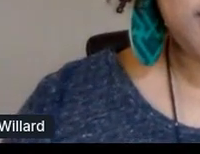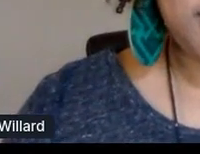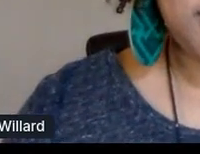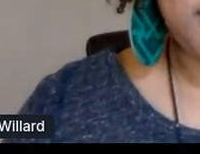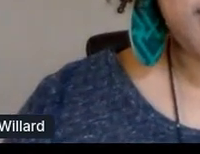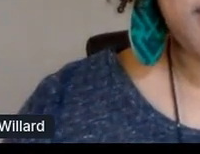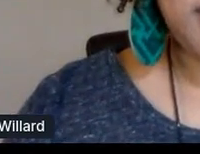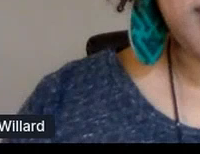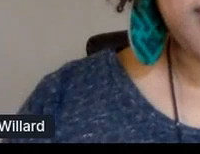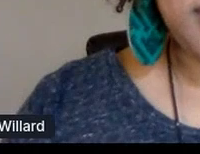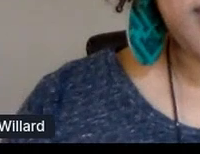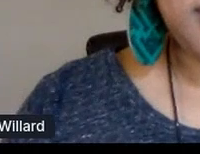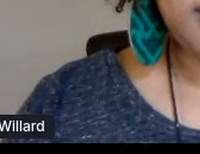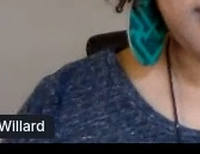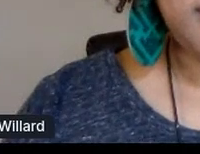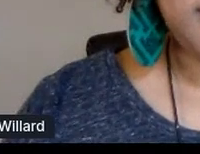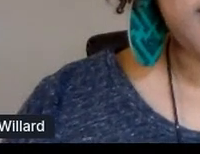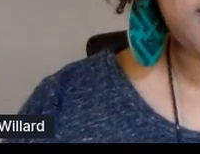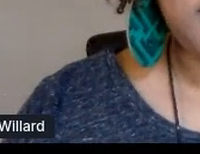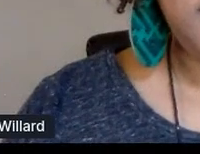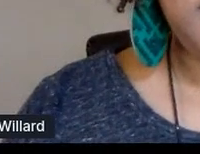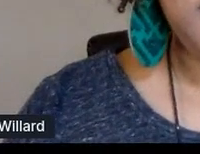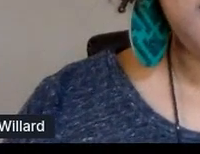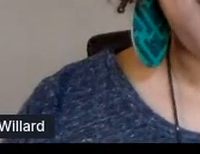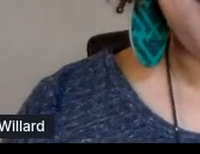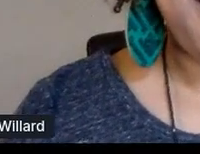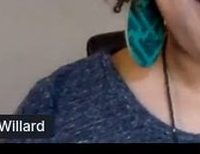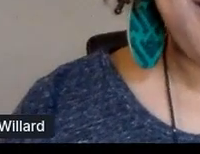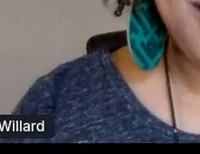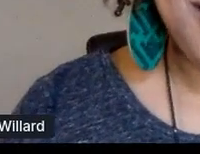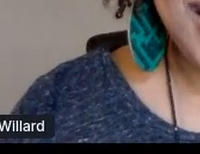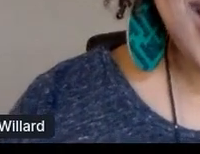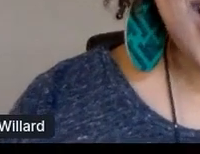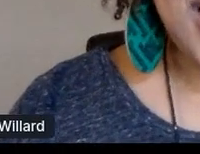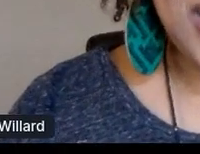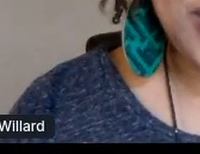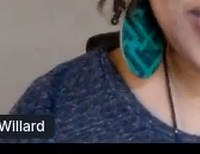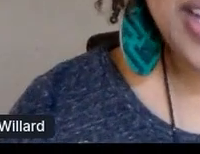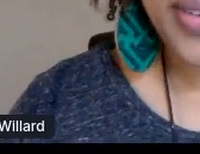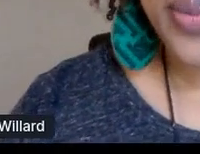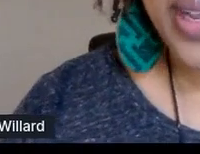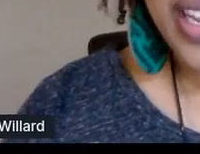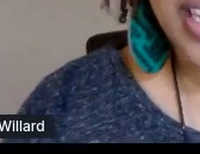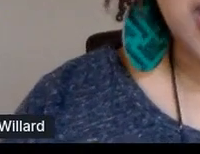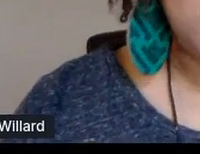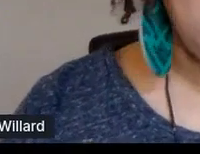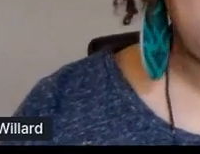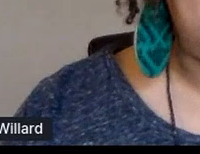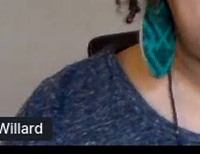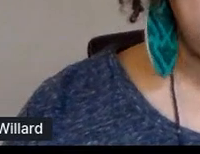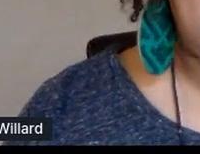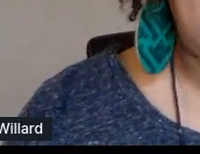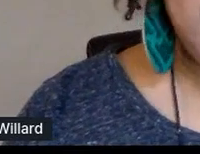And I will let Rashida take it away. Hello, everyone. Can y'all hear me OK?